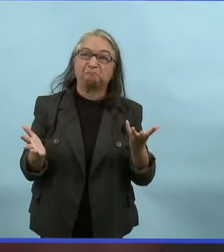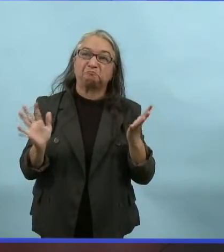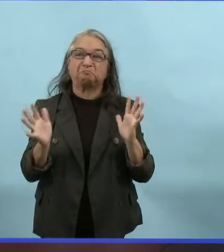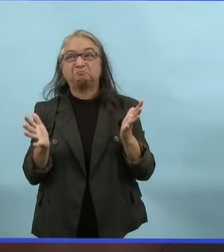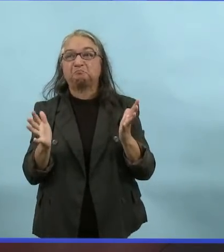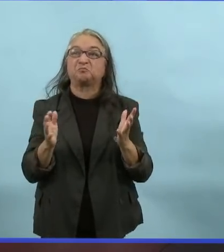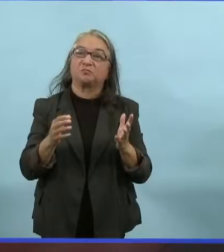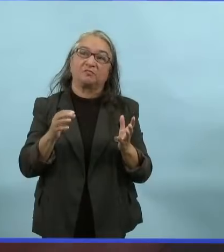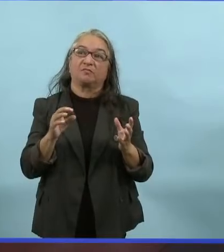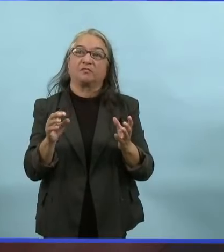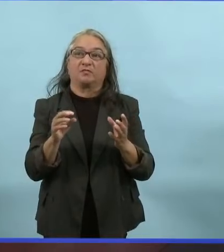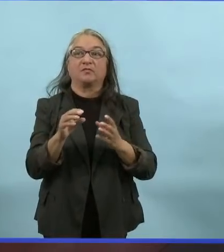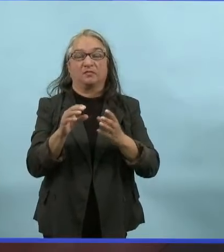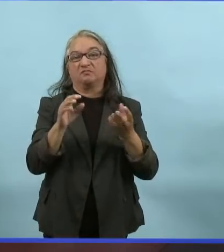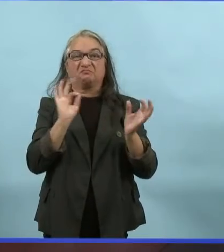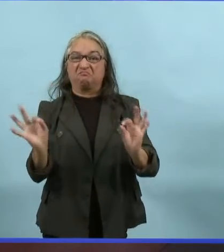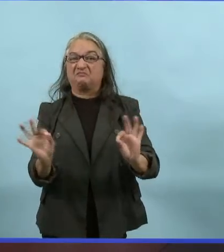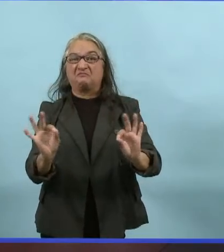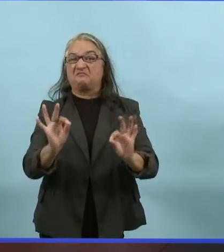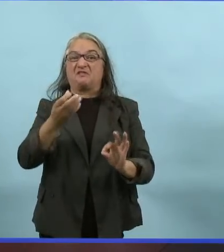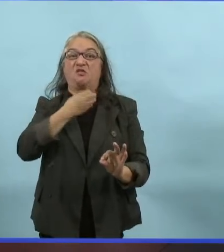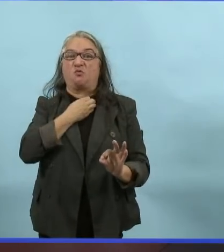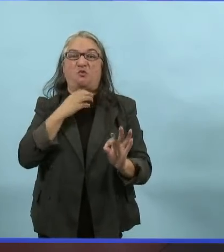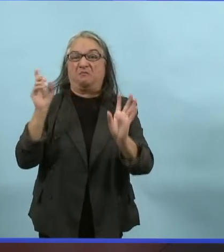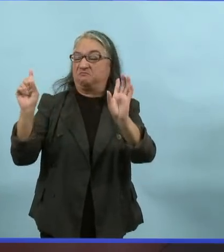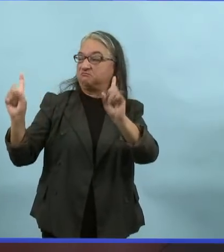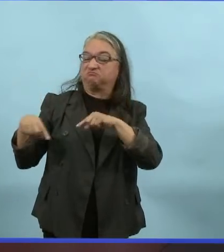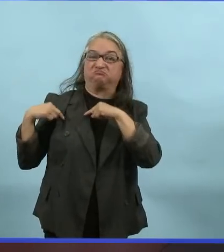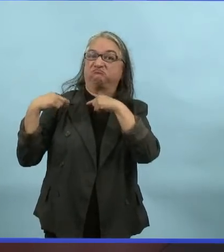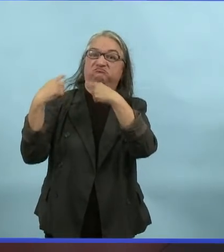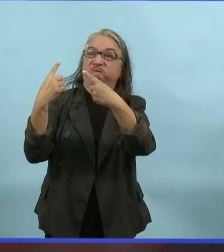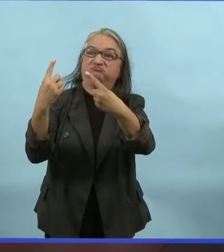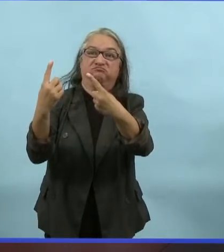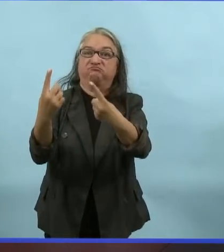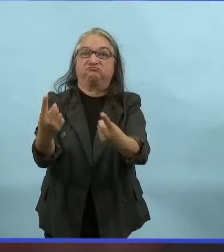common throughout throughout all the phases of the pandemic and that was probably daily or